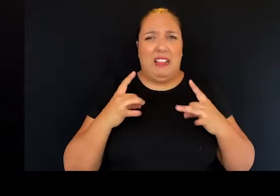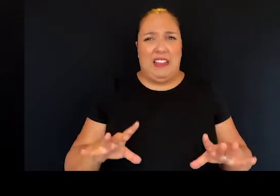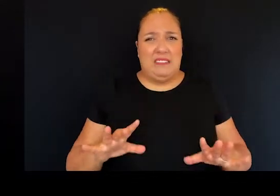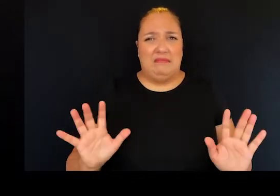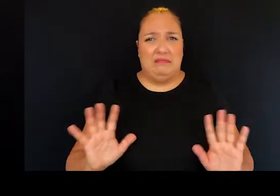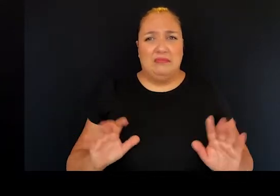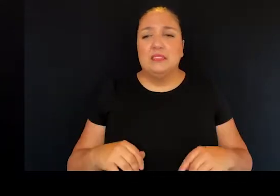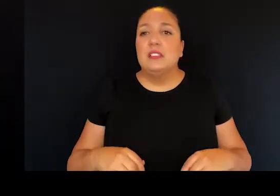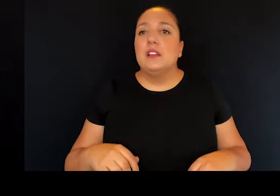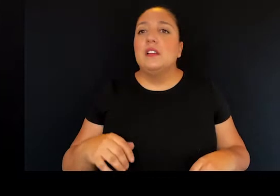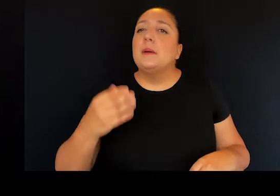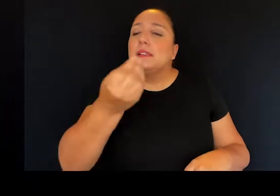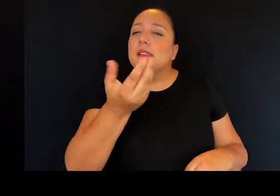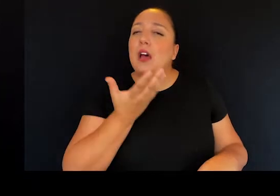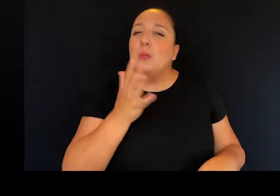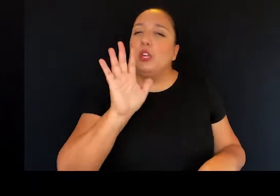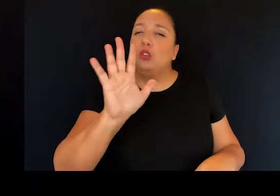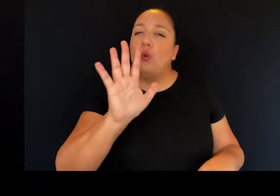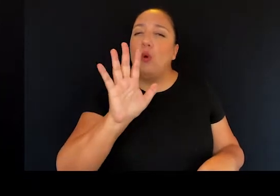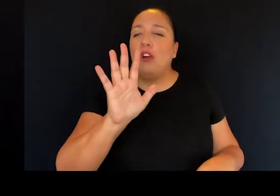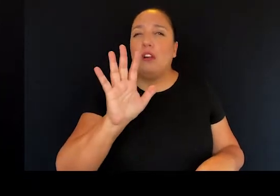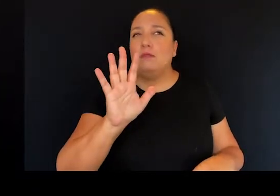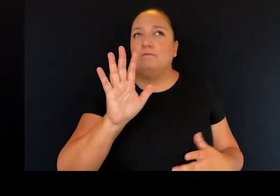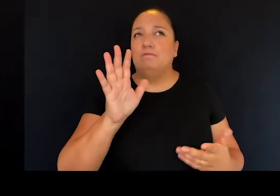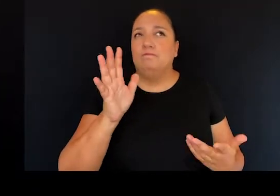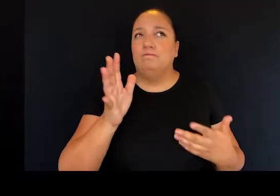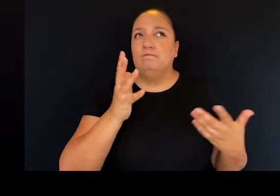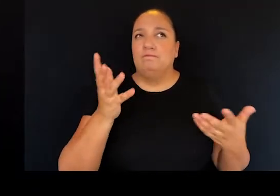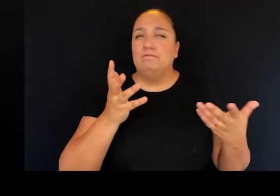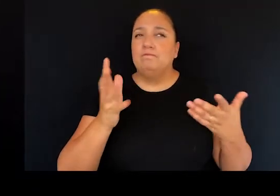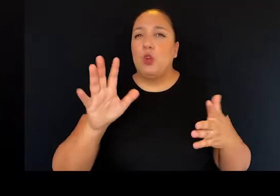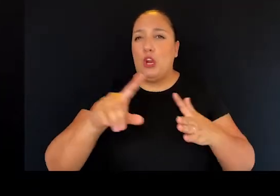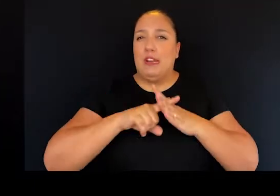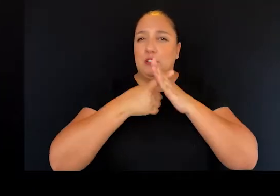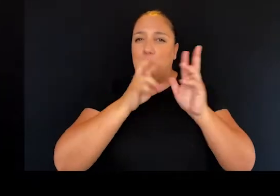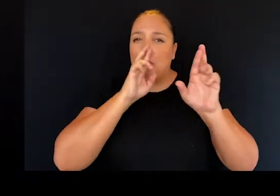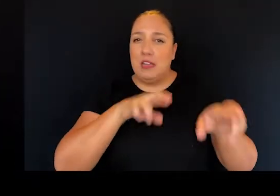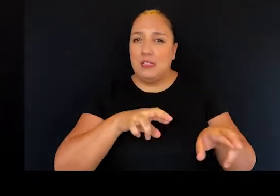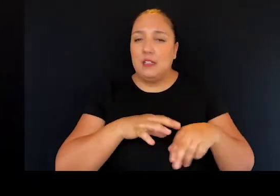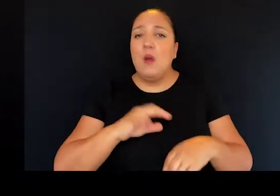Talk to me about your initial reactions and let's talk a little bit about the history